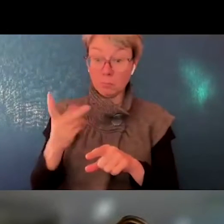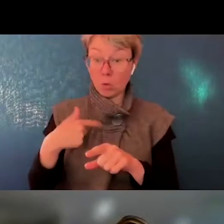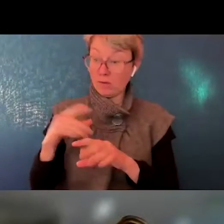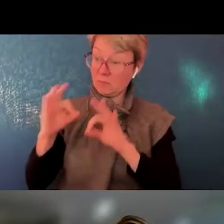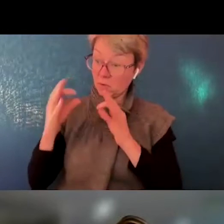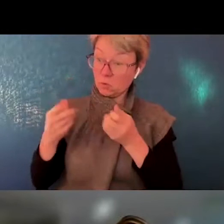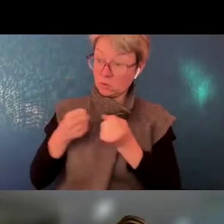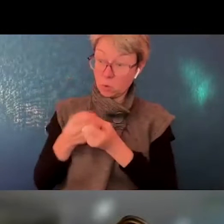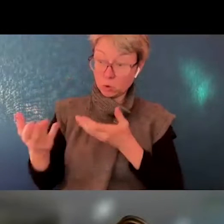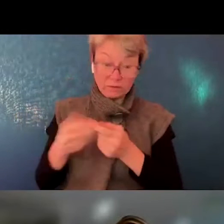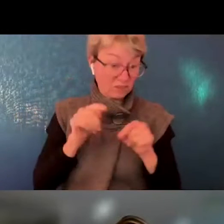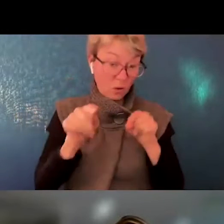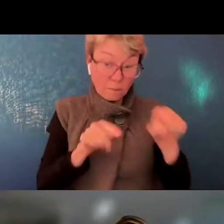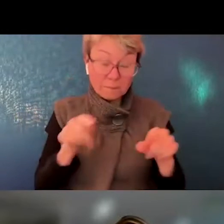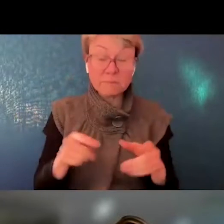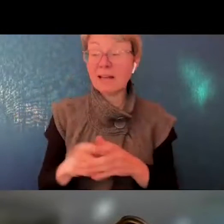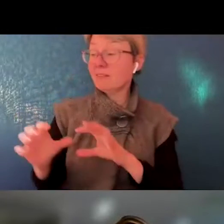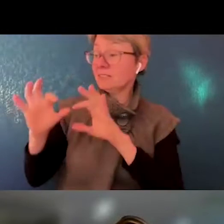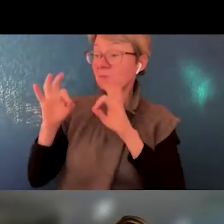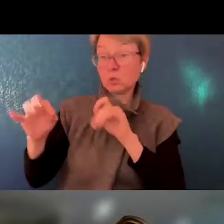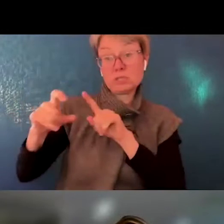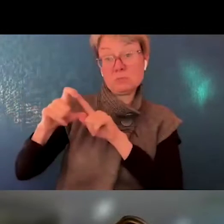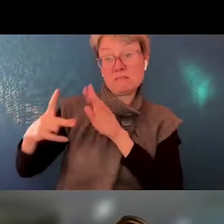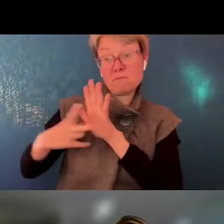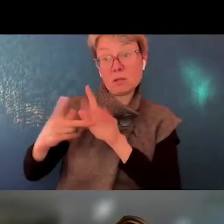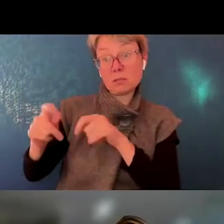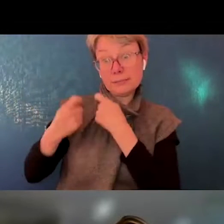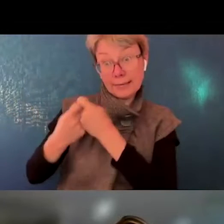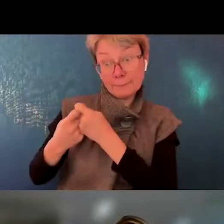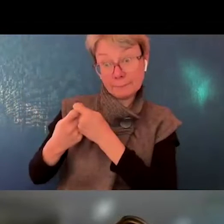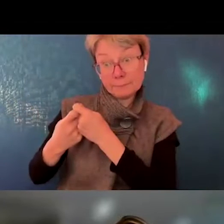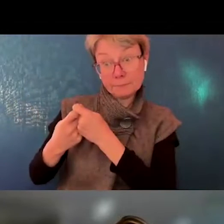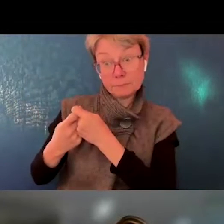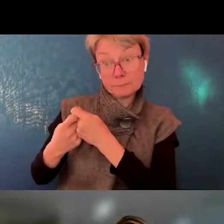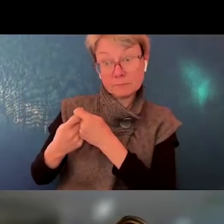domestic violence team we have a lot of resources for people who come in who might not just need a